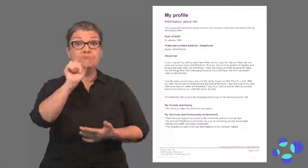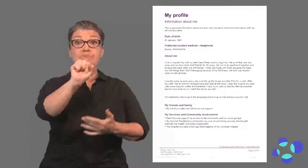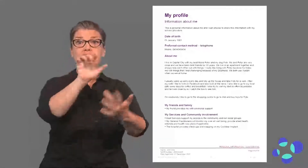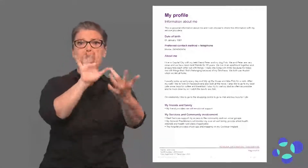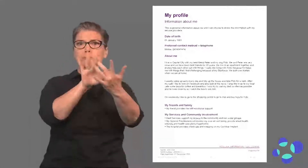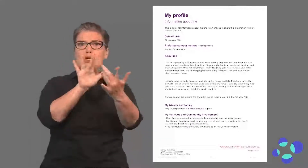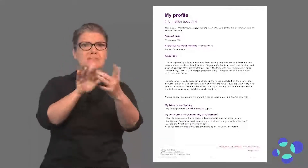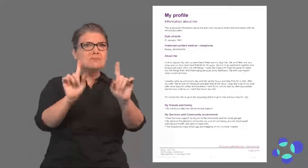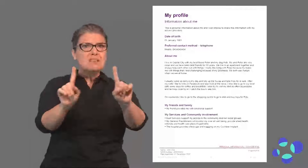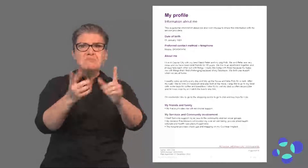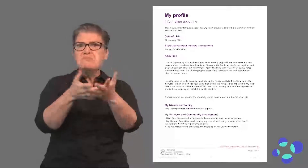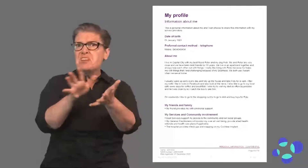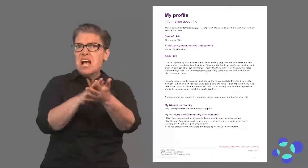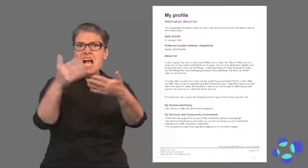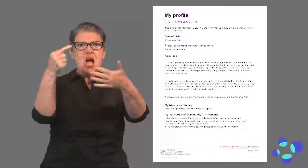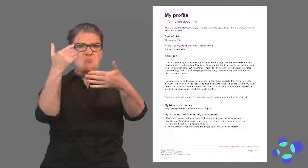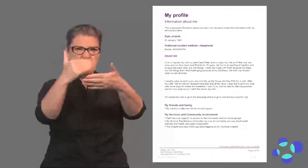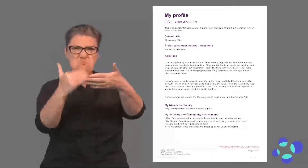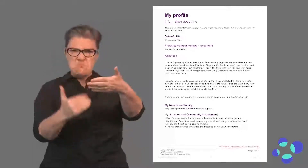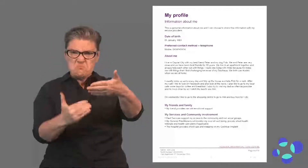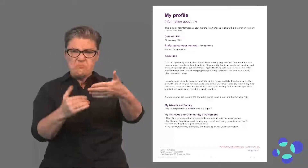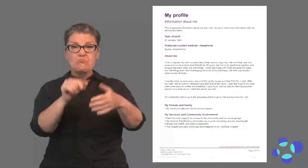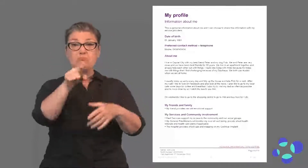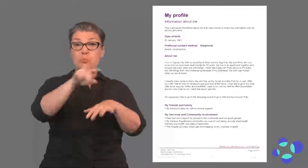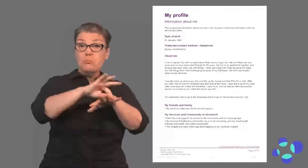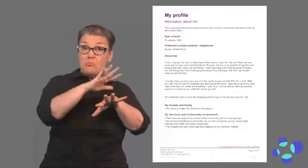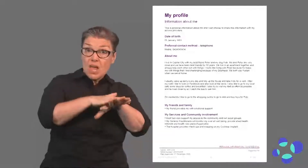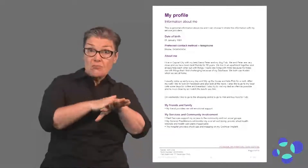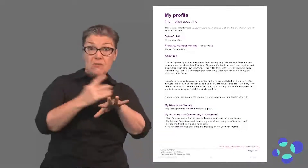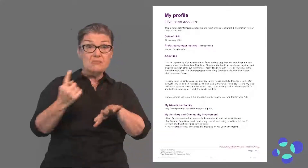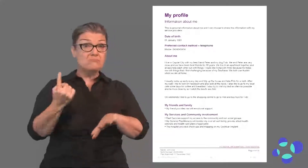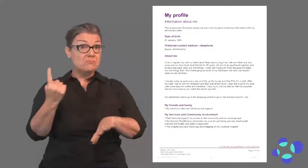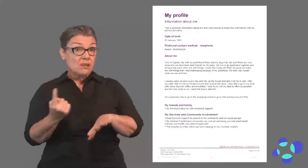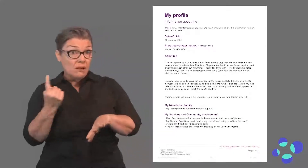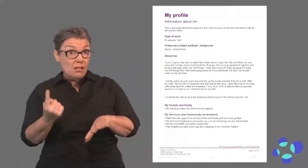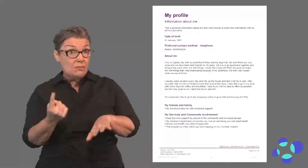your birth date, preferred contact, whether you're married,